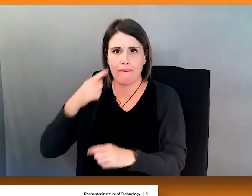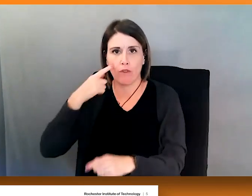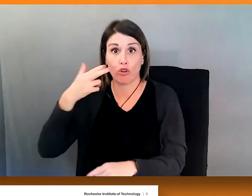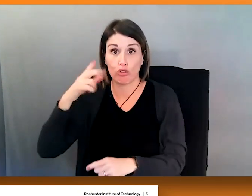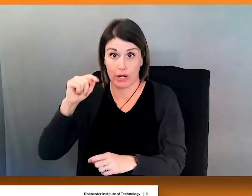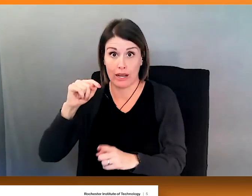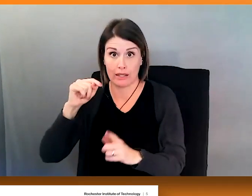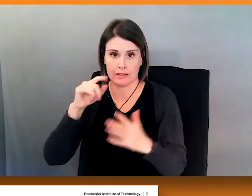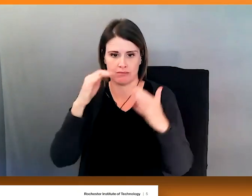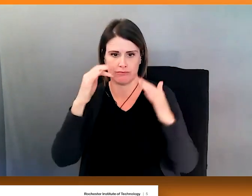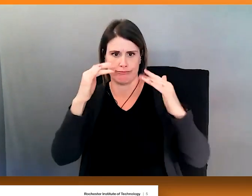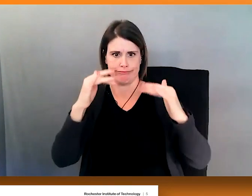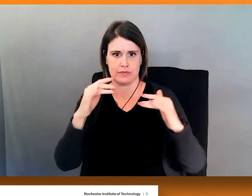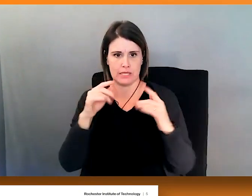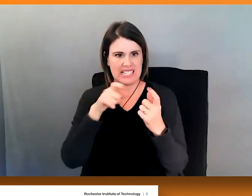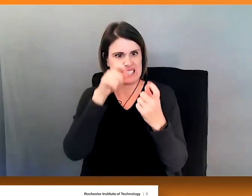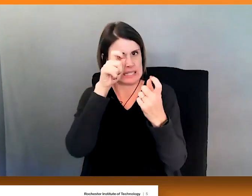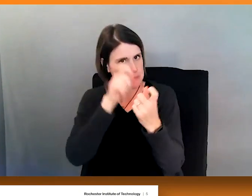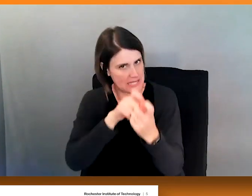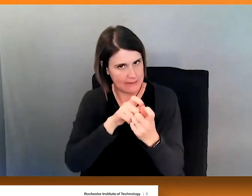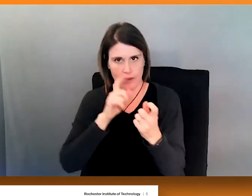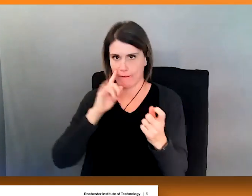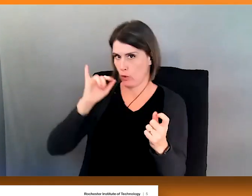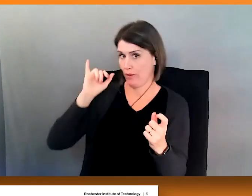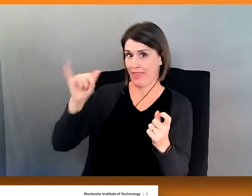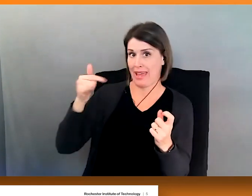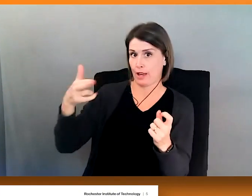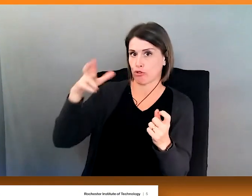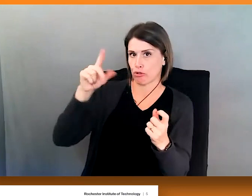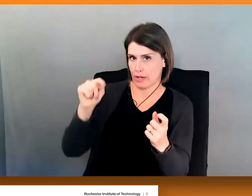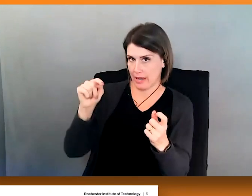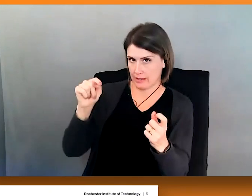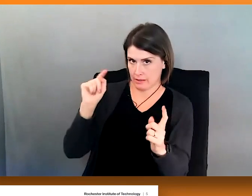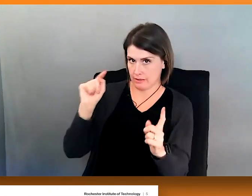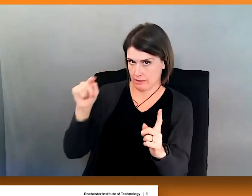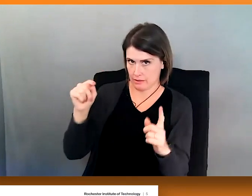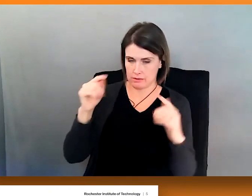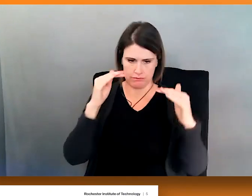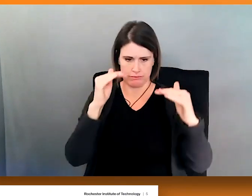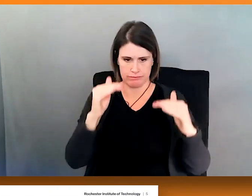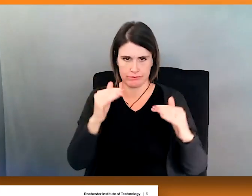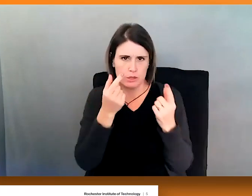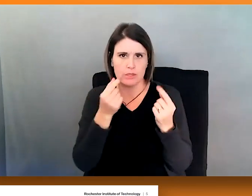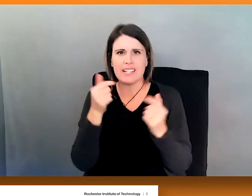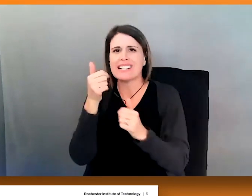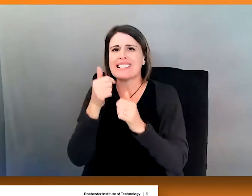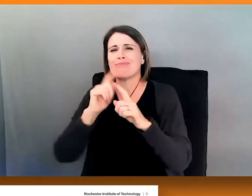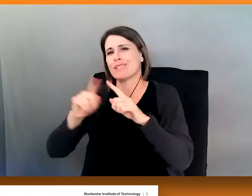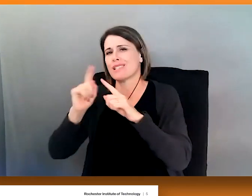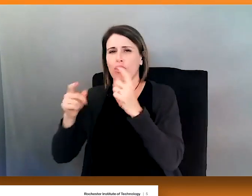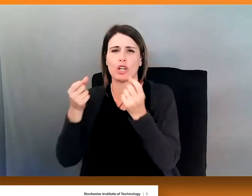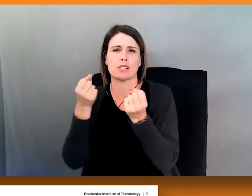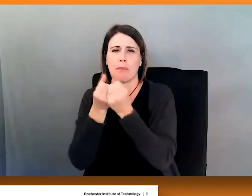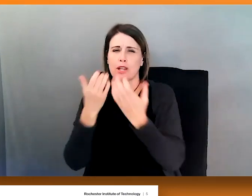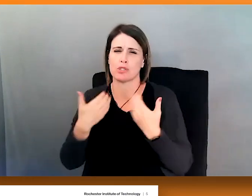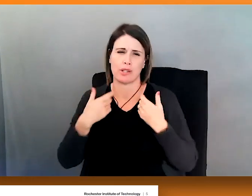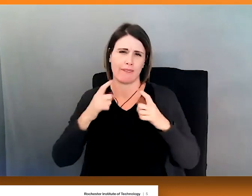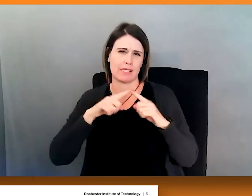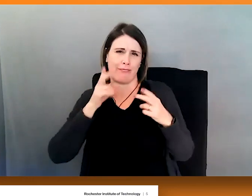that you want to apply to-- so it's very specific to that grant application. Different sponsors call it different things.